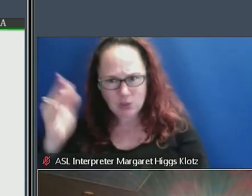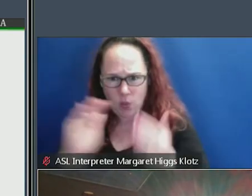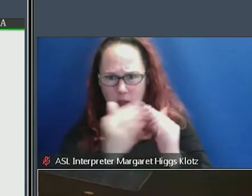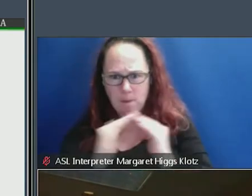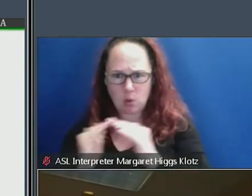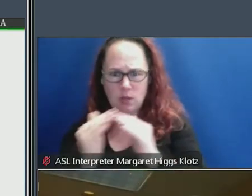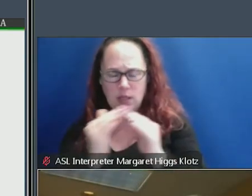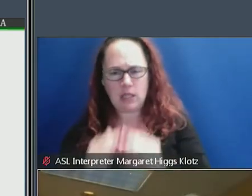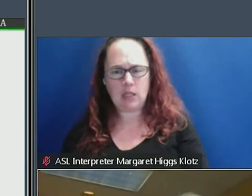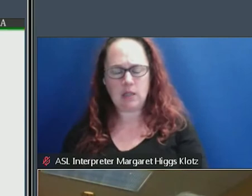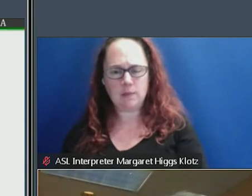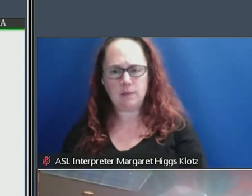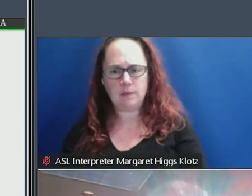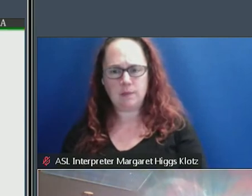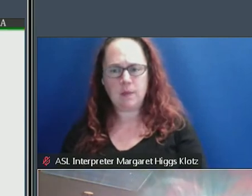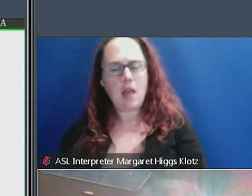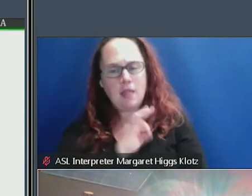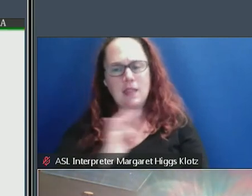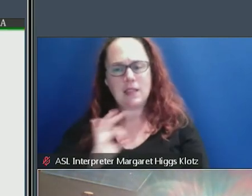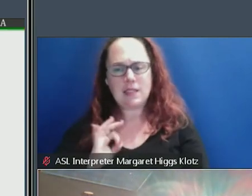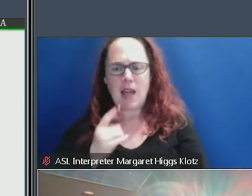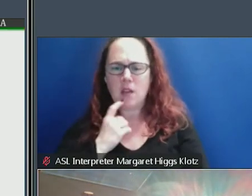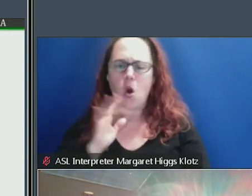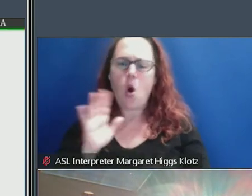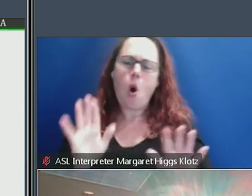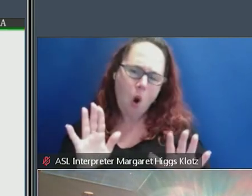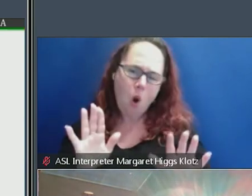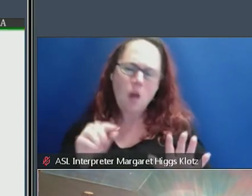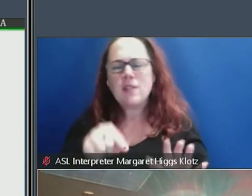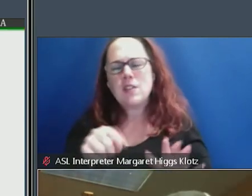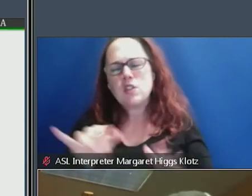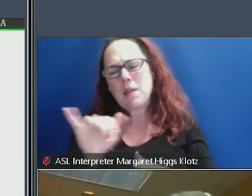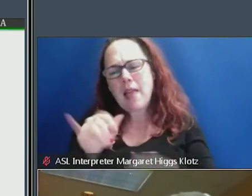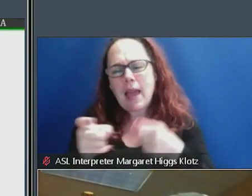they said the staff said, well, we're going to treat this as an administrative review.